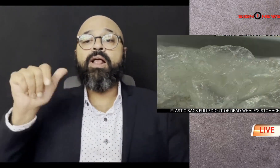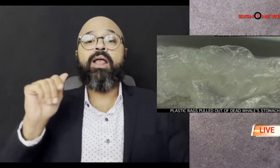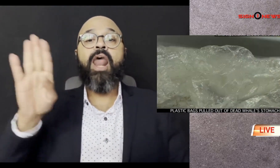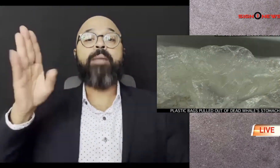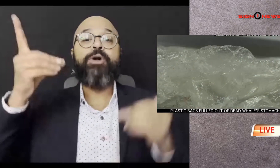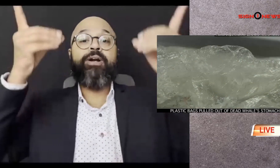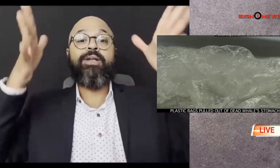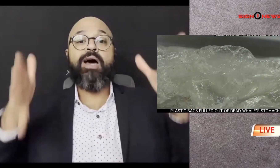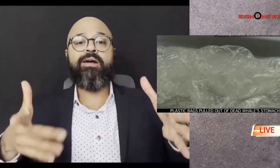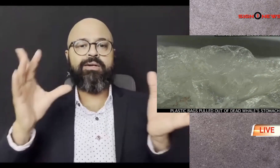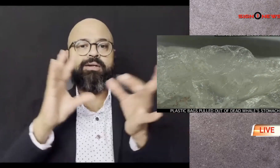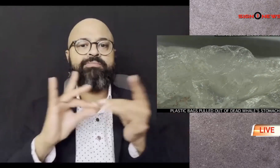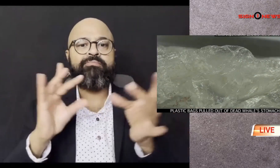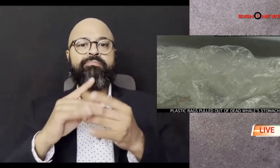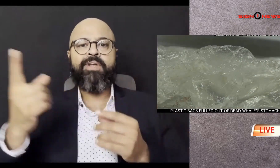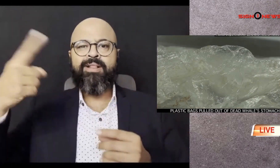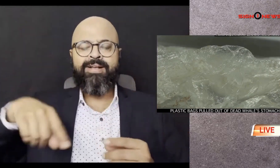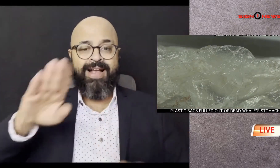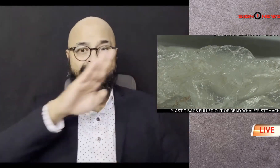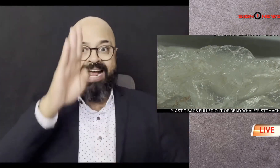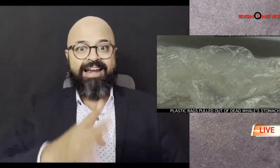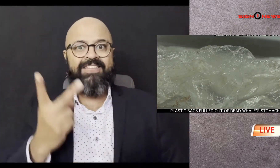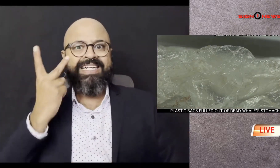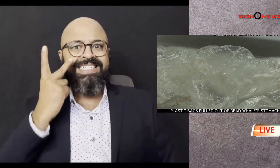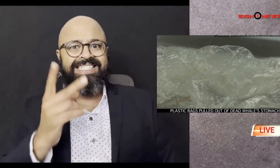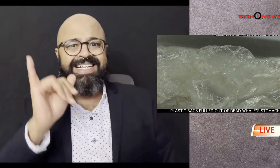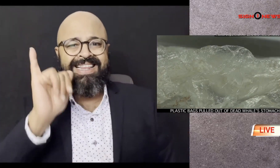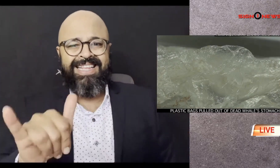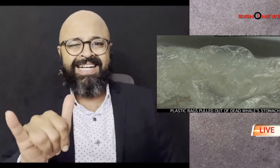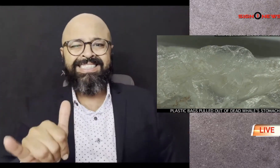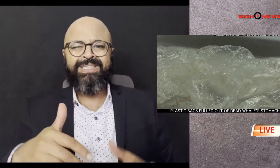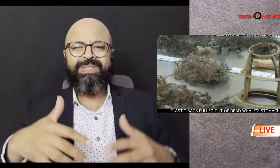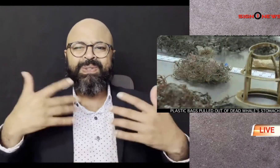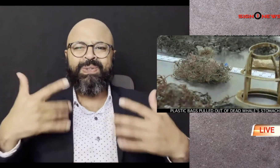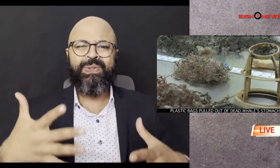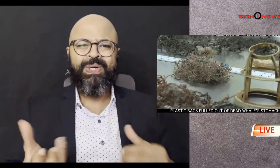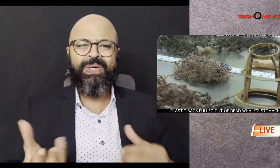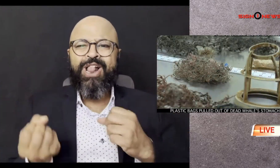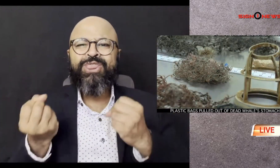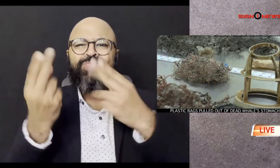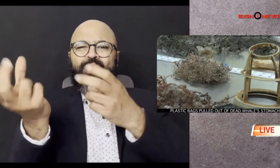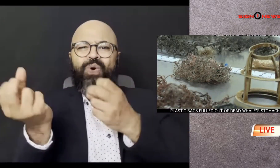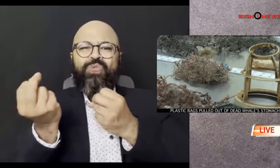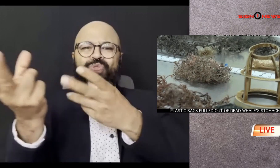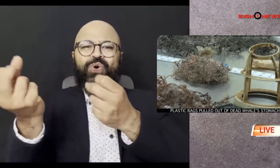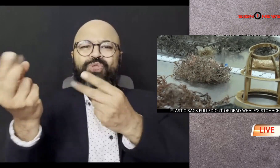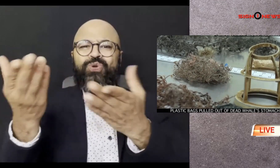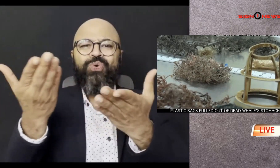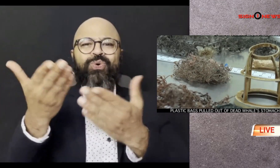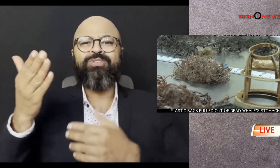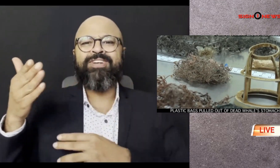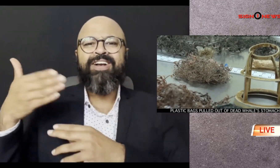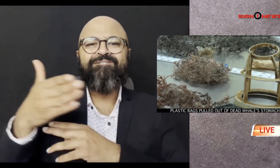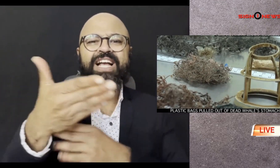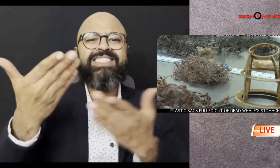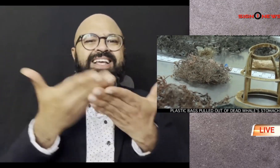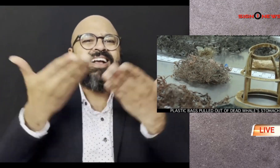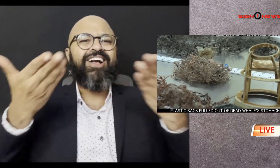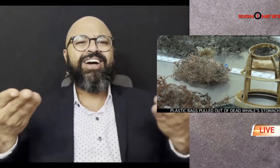the director of the lab says they've never seen this much discarded fishing gear inside of a sperm whale